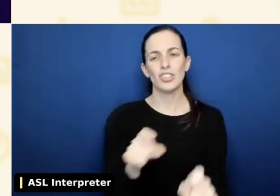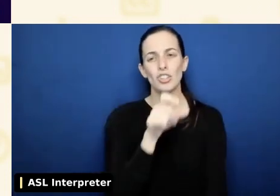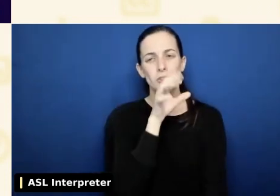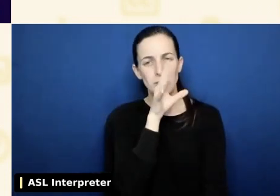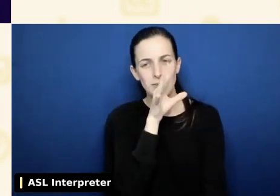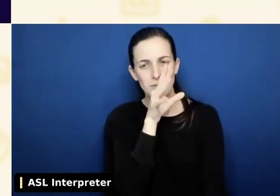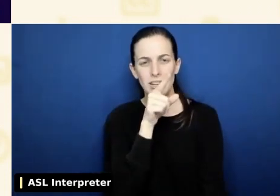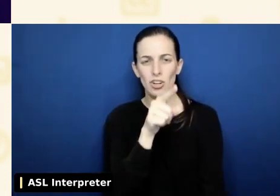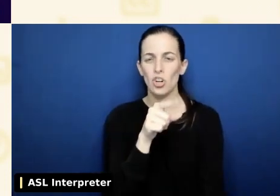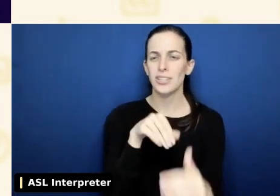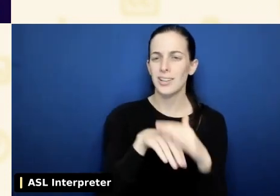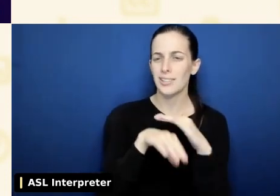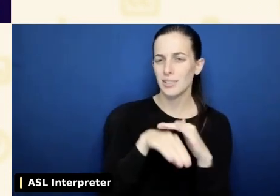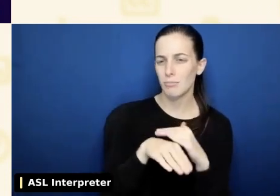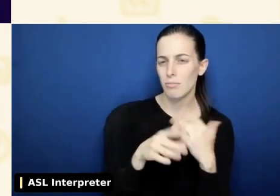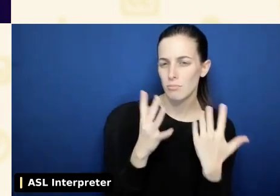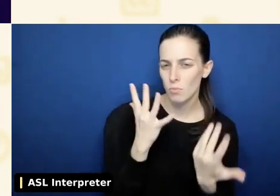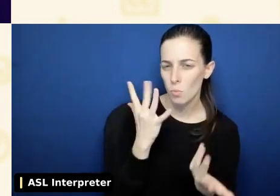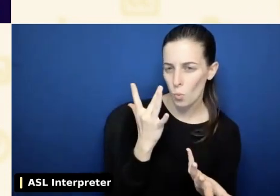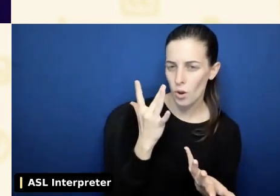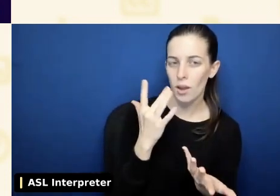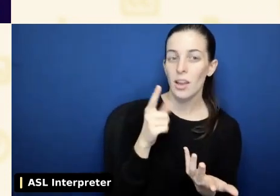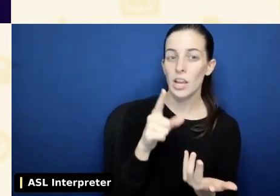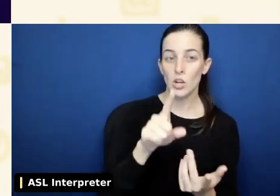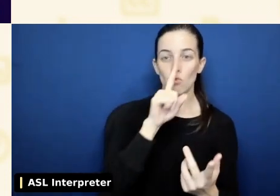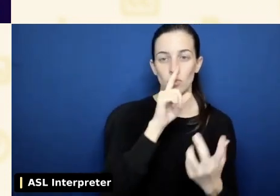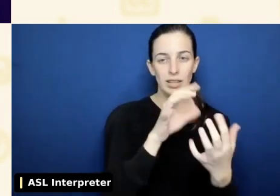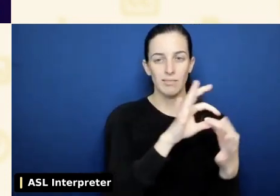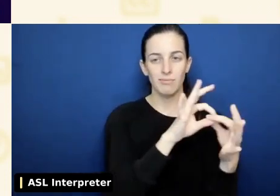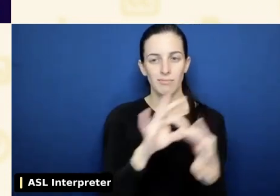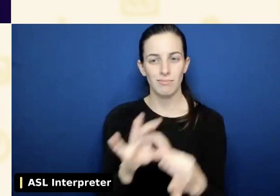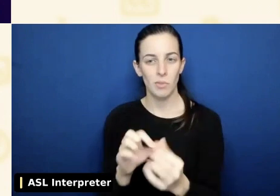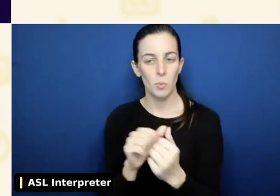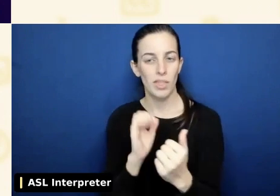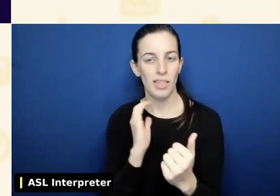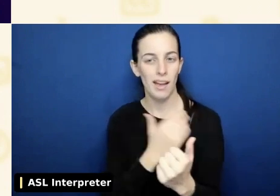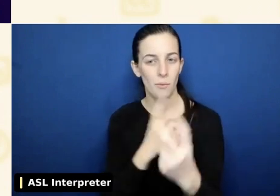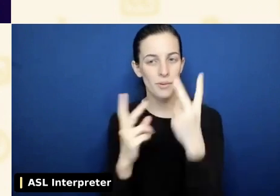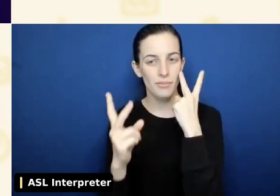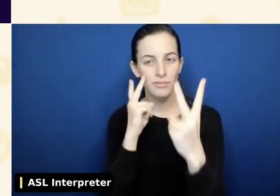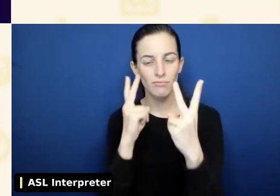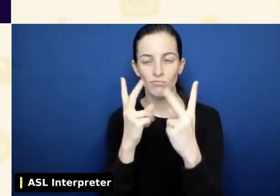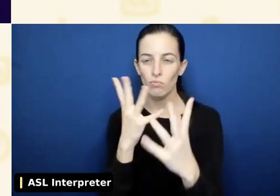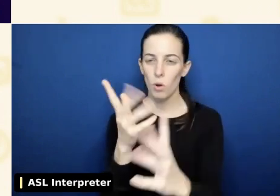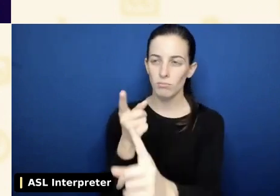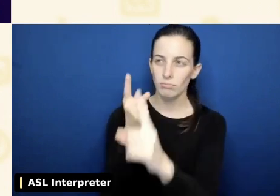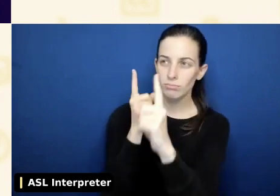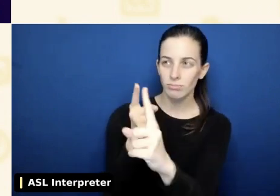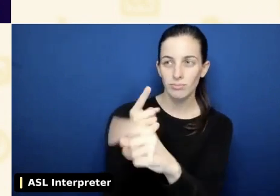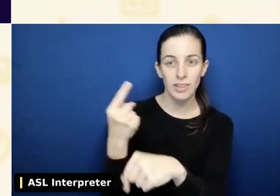But for us, it really aligned with our vision. We really are striving towards a day when all people have equal access